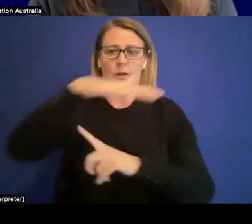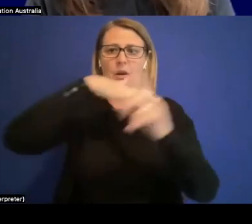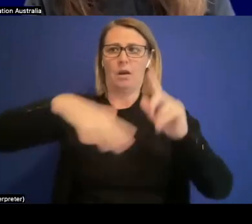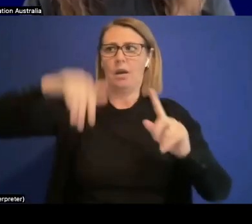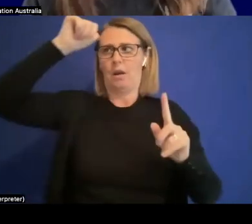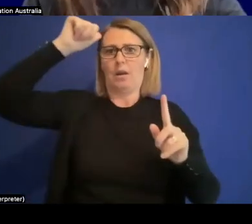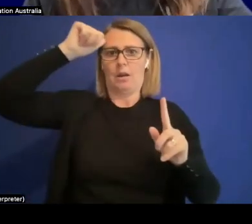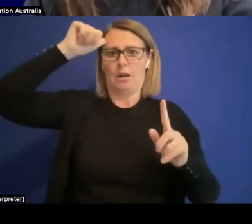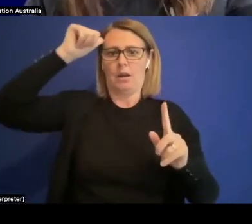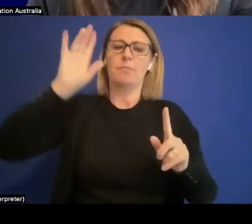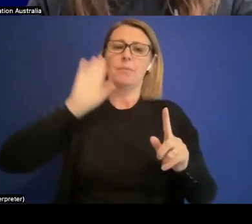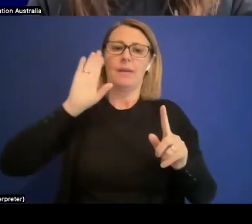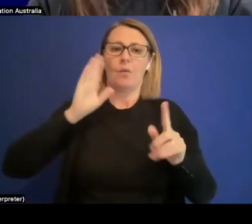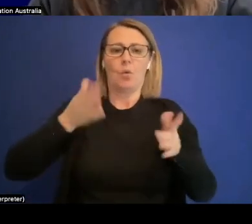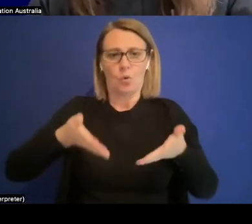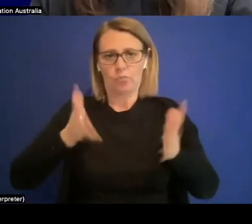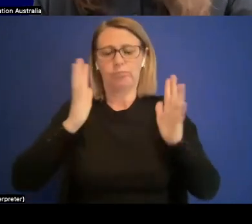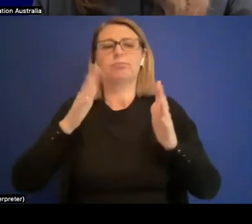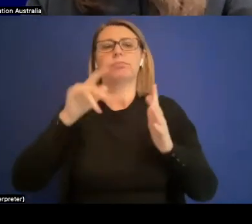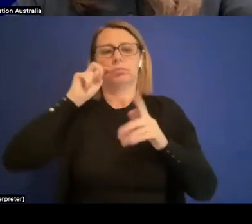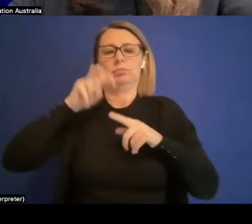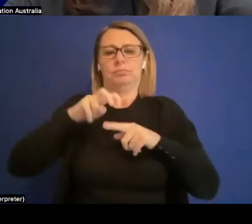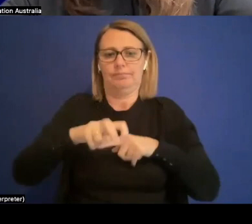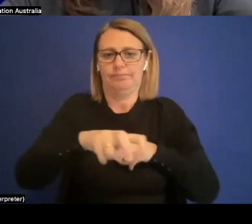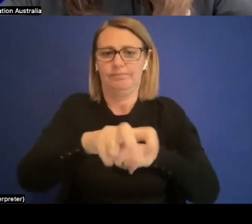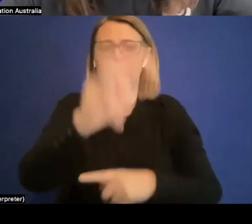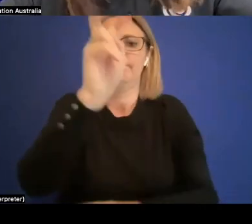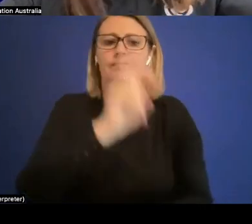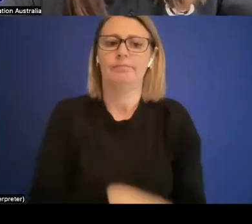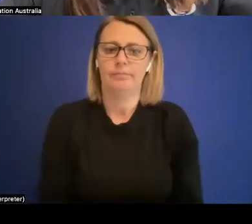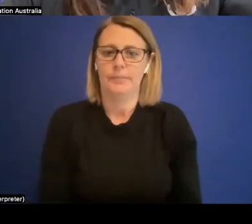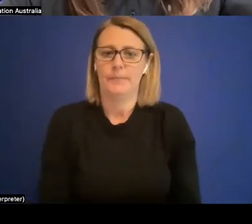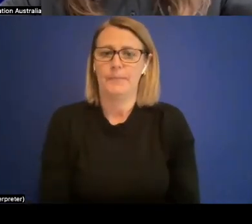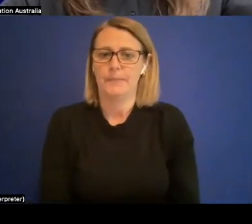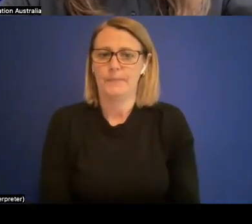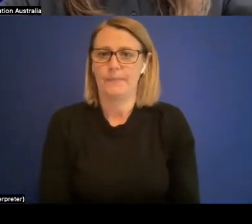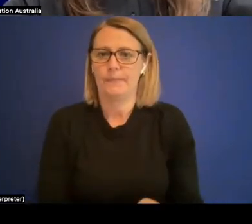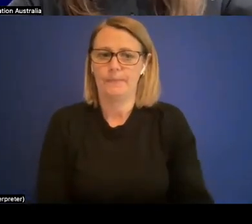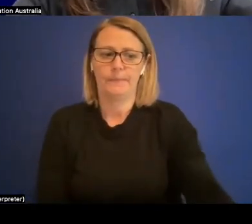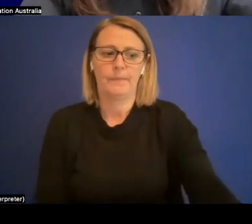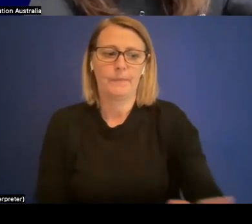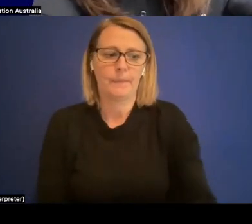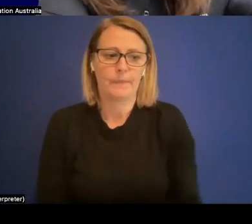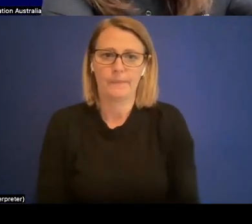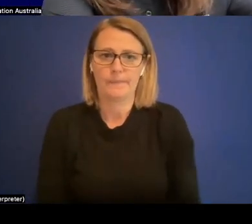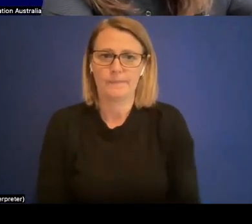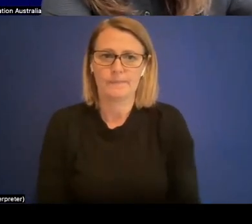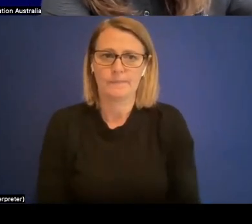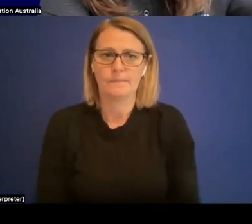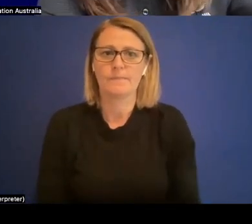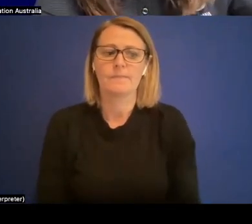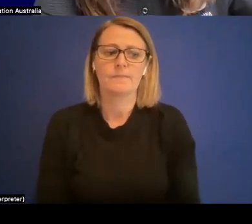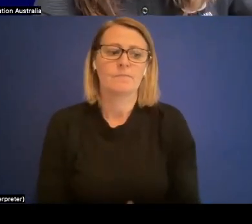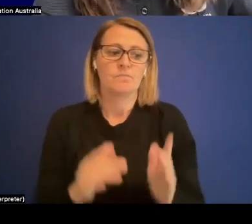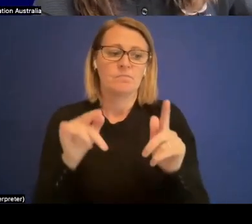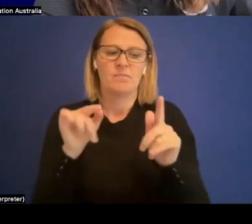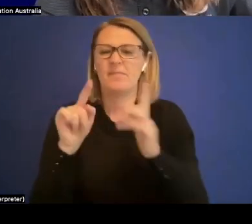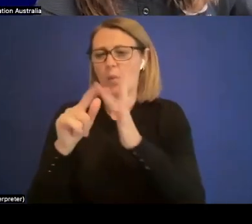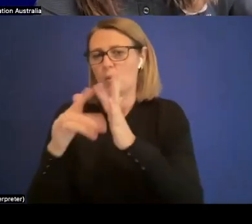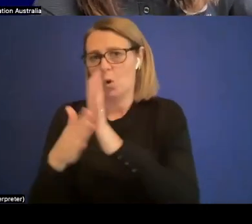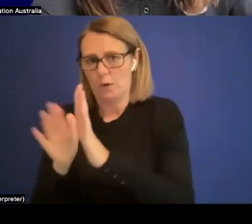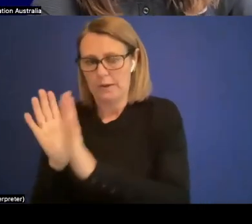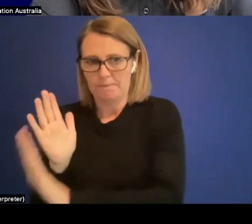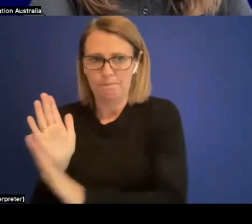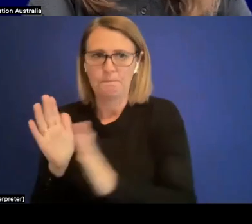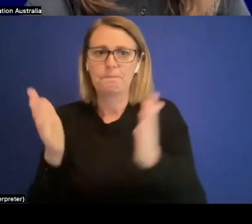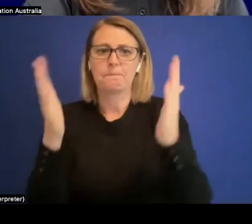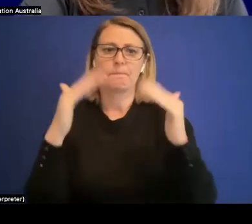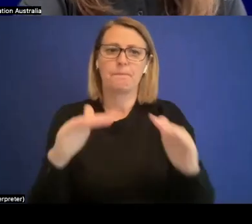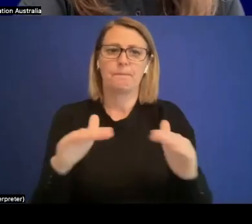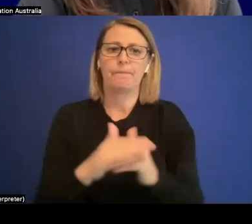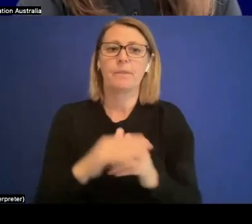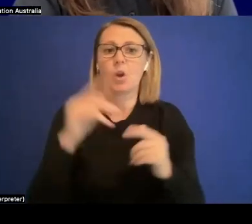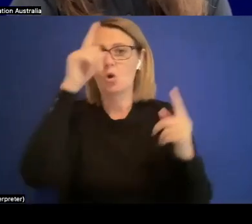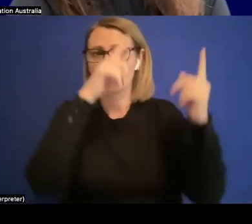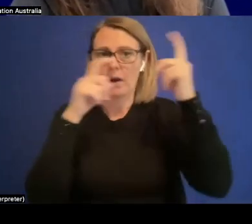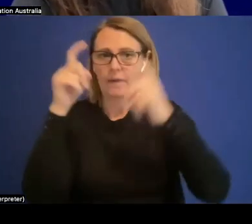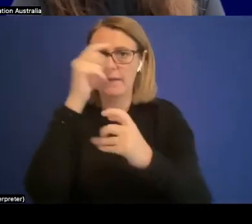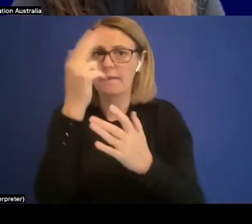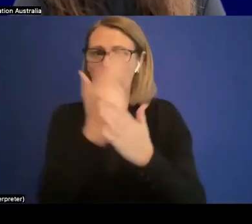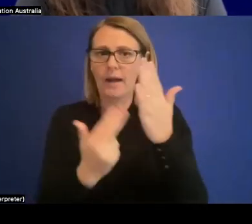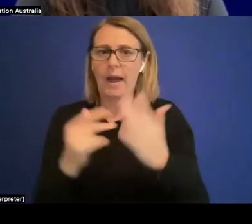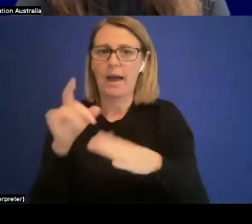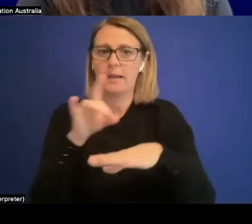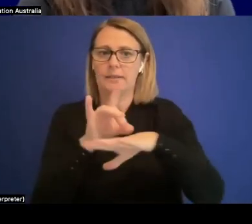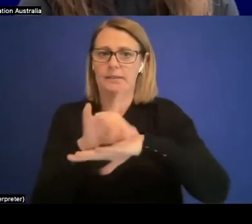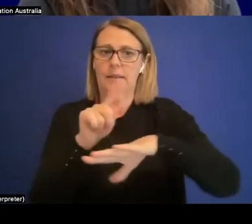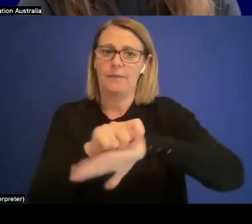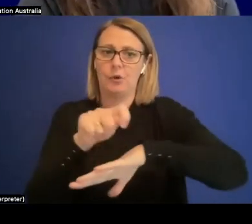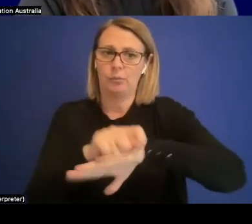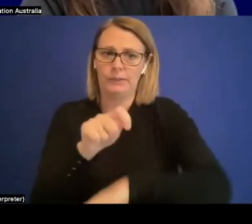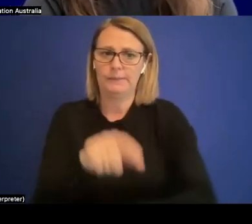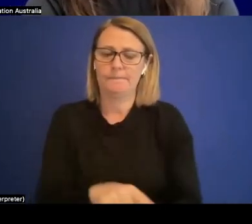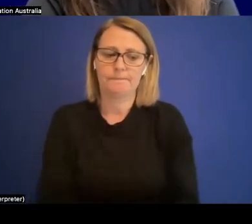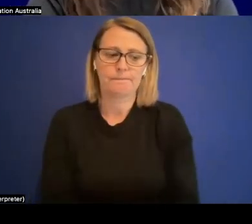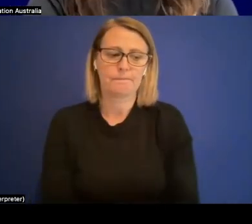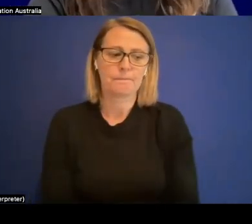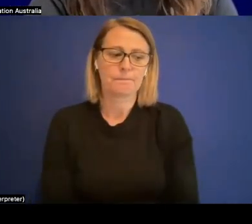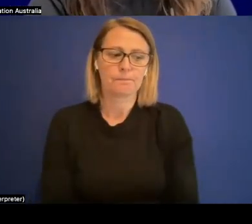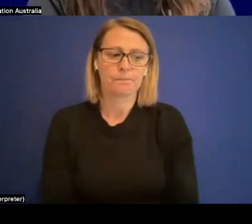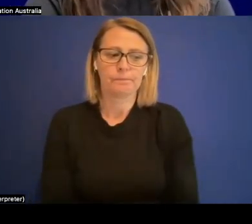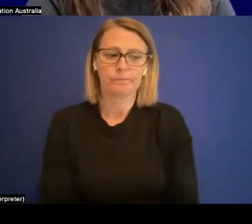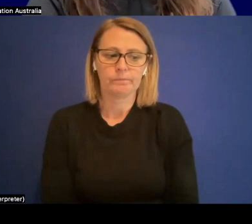willing to move. That’s our O and M specialist We have the creative arts therapists as well.